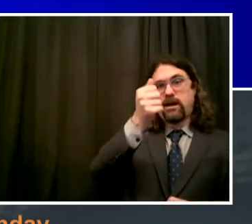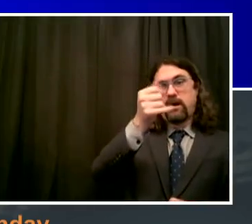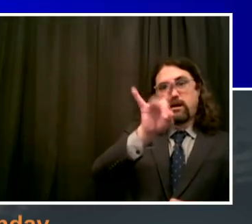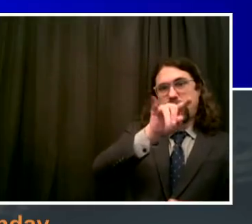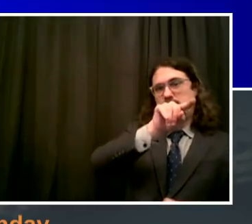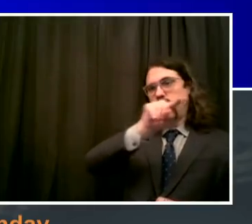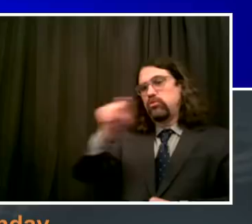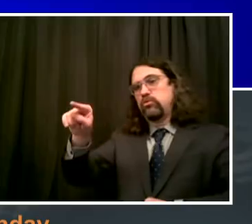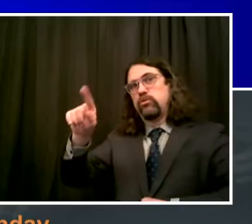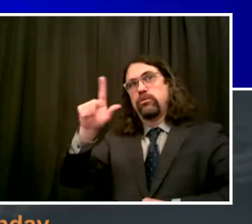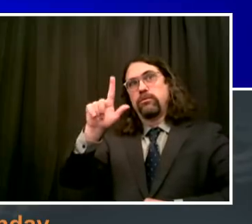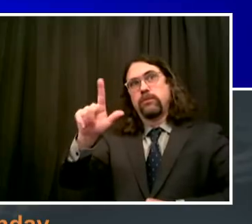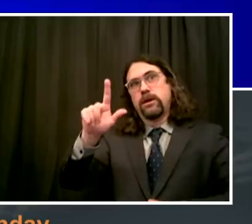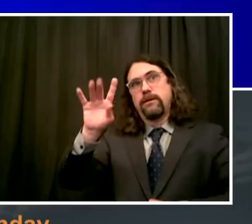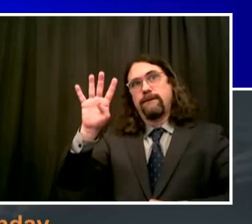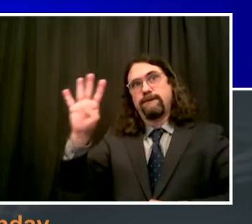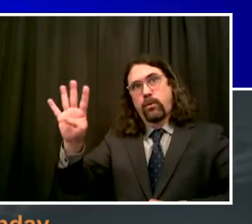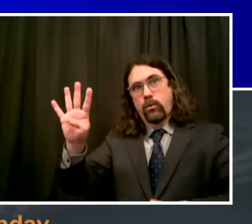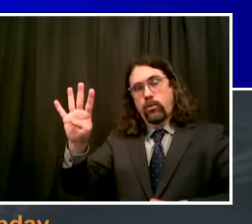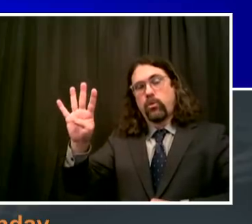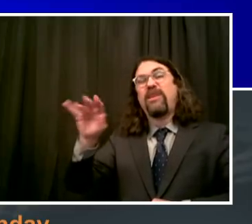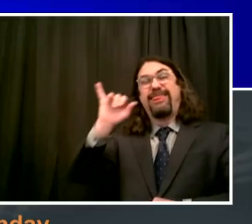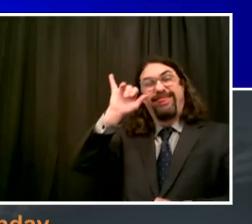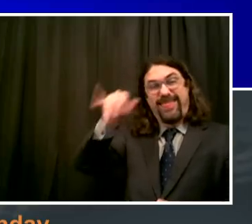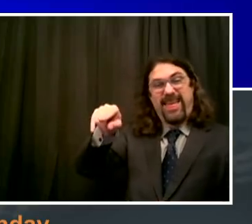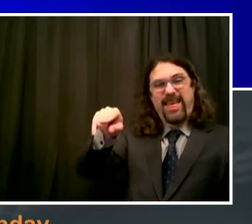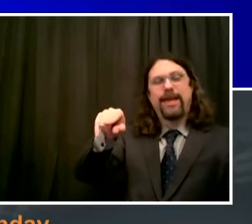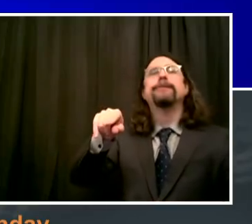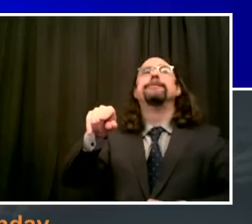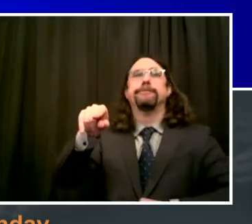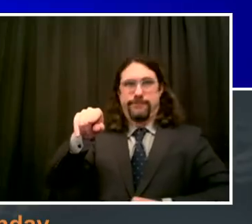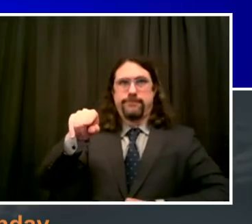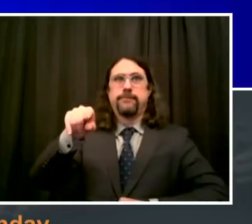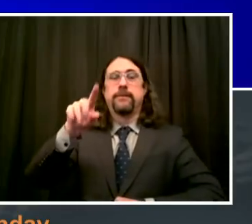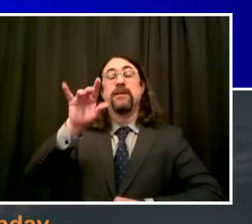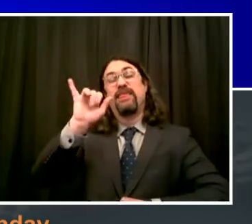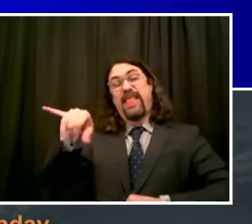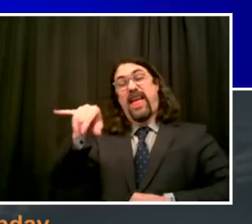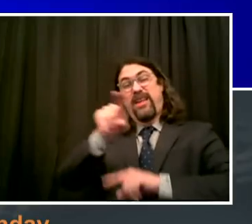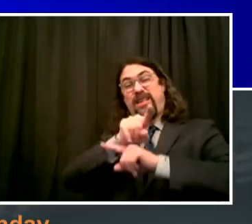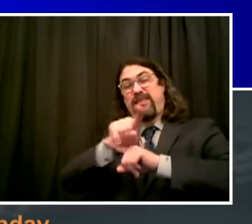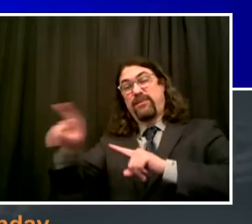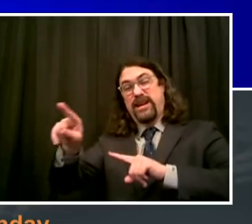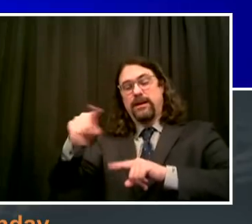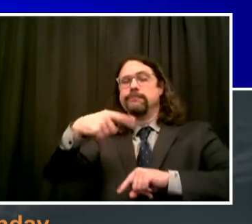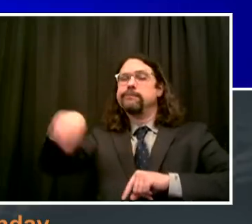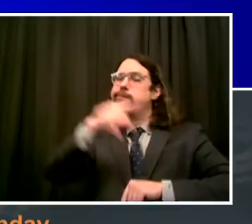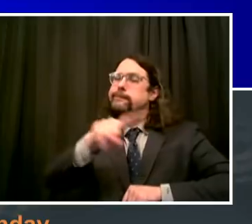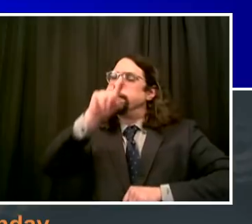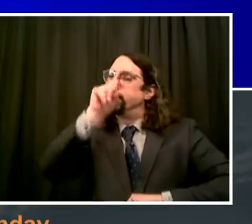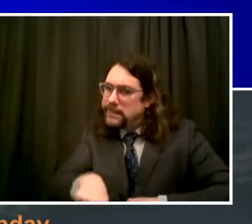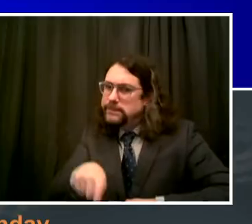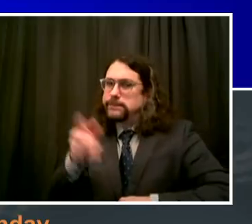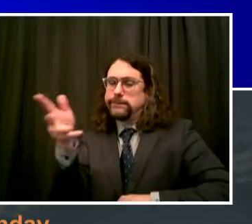ALTERNATES IDE ARPKGIN WILL RESUME JUST FOR HTAT WEEK. WE WILL THEN SUSPEND FOR THE